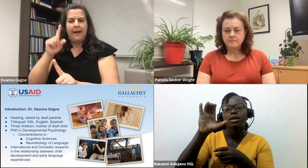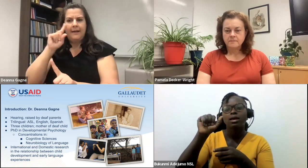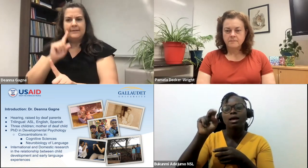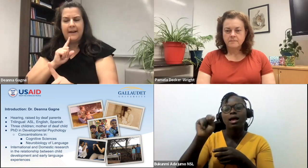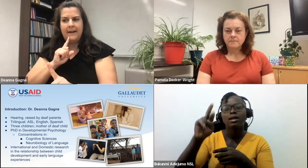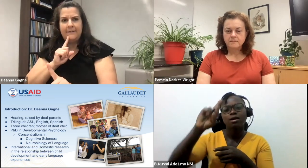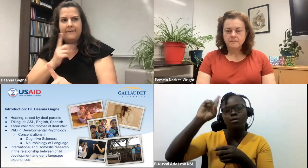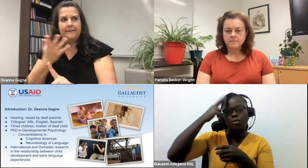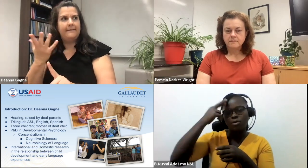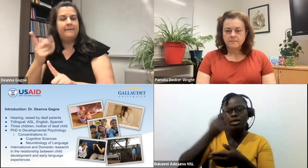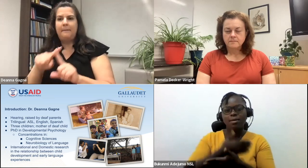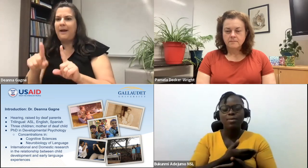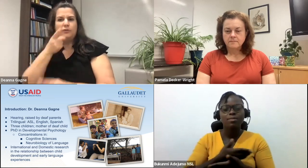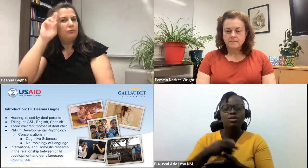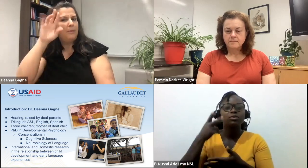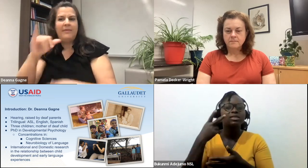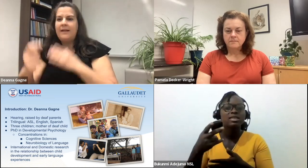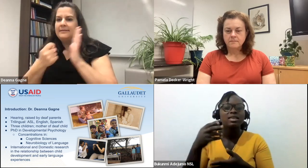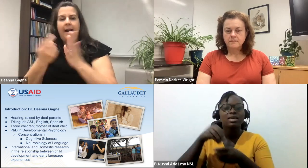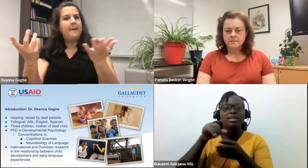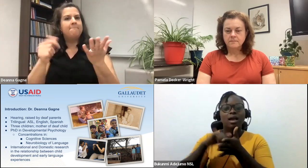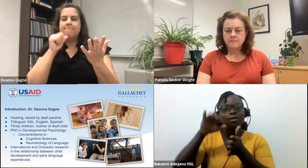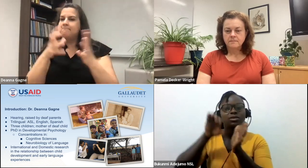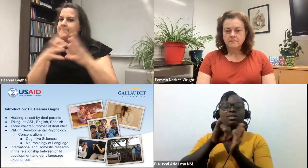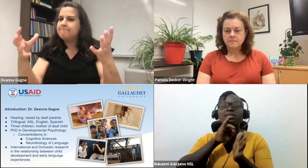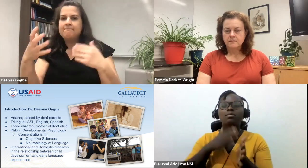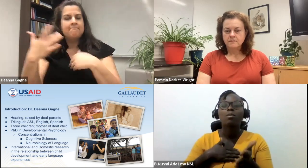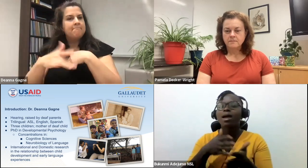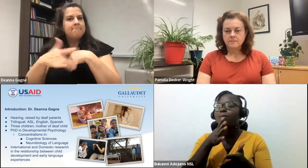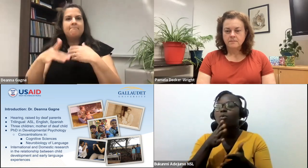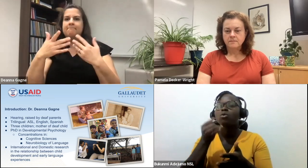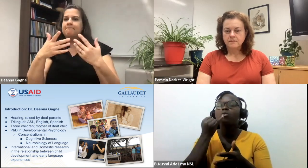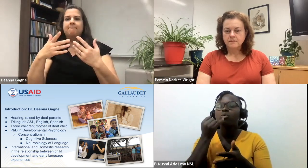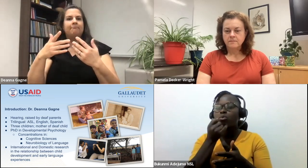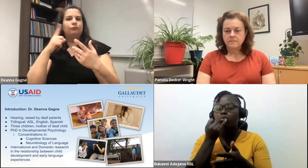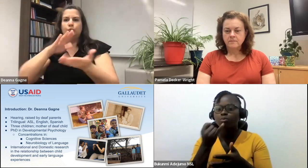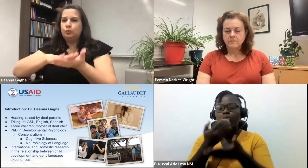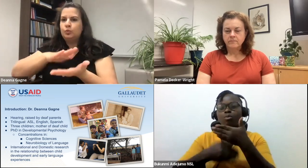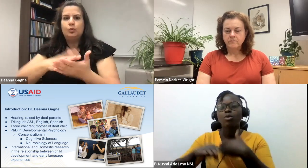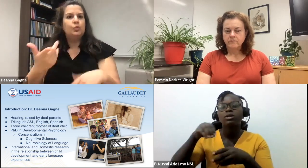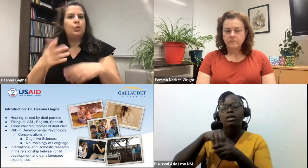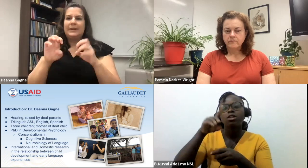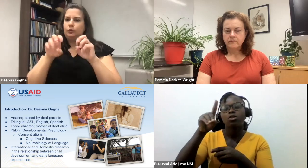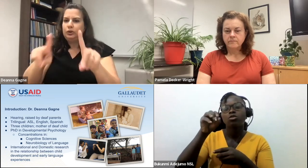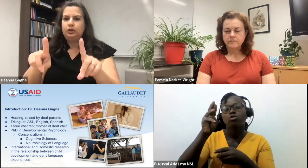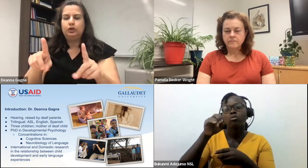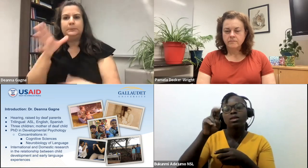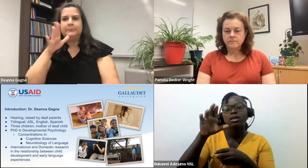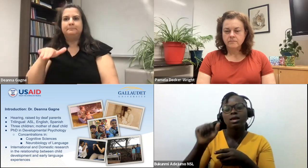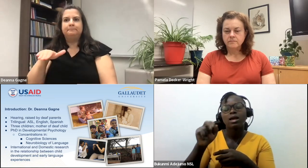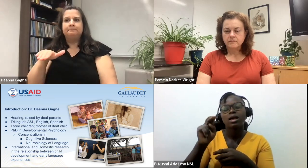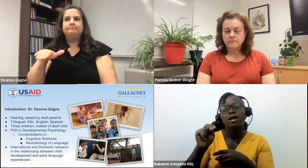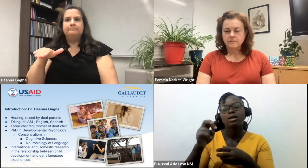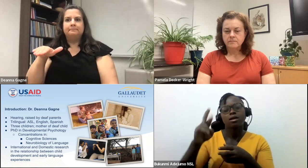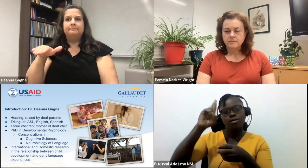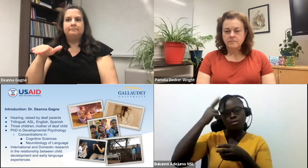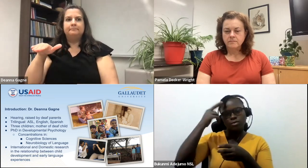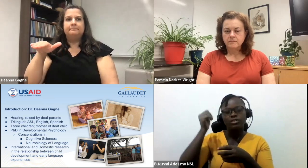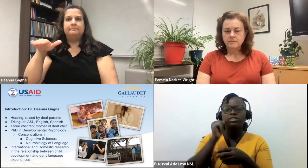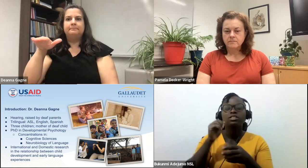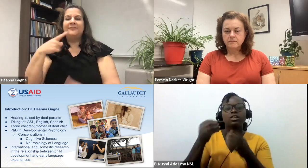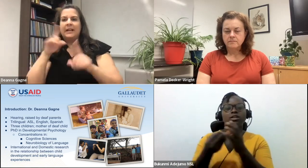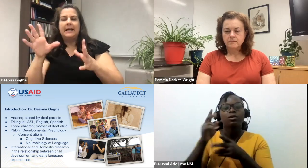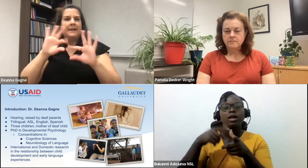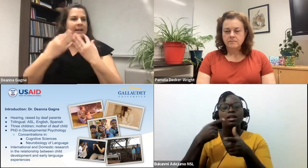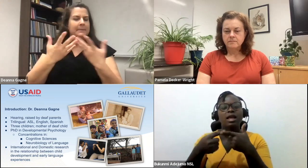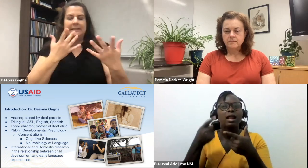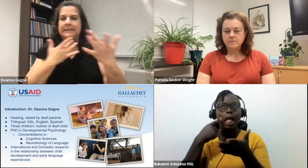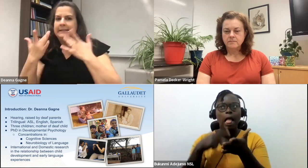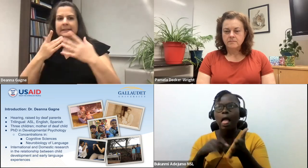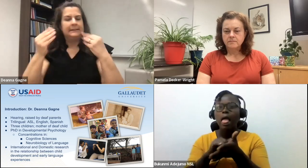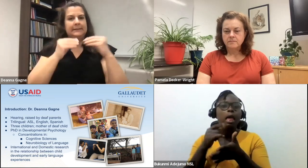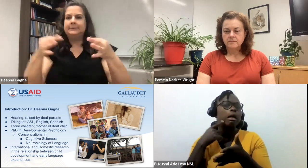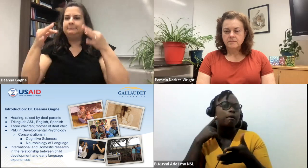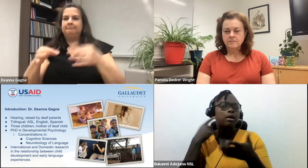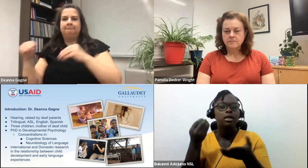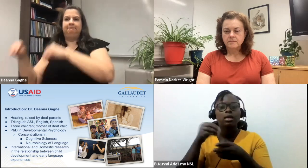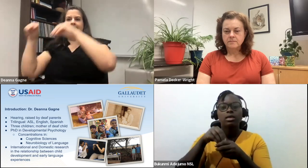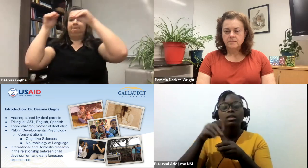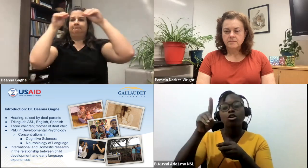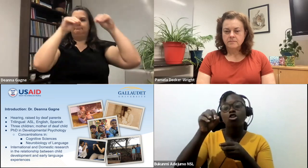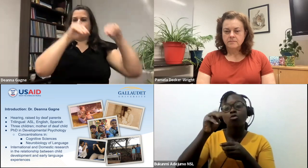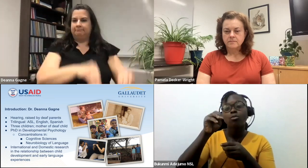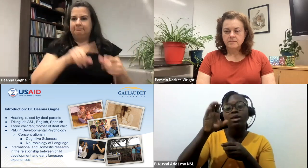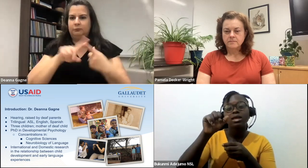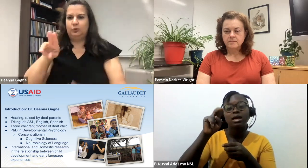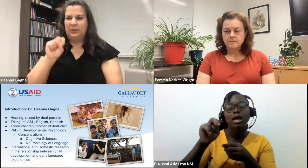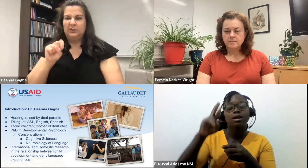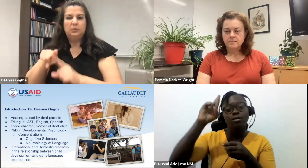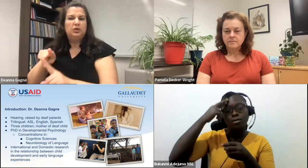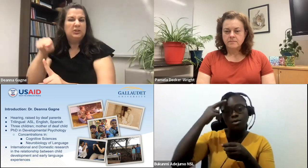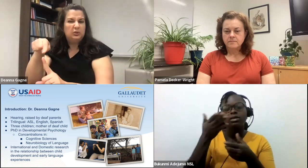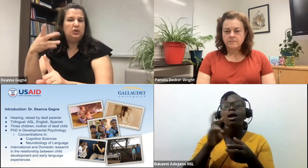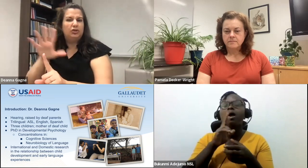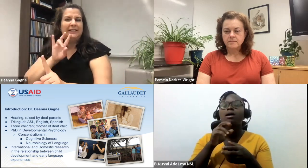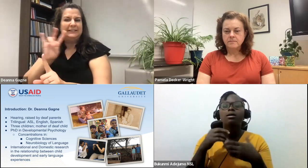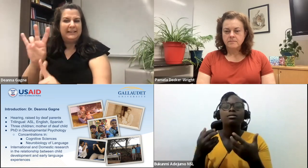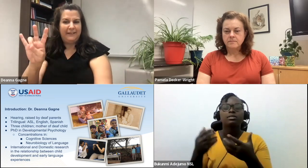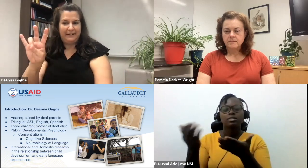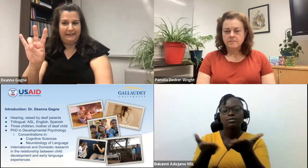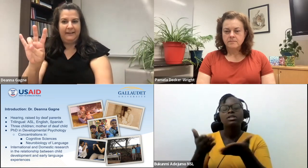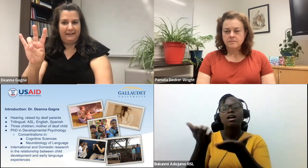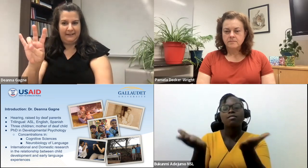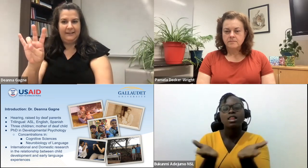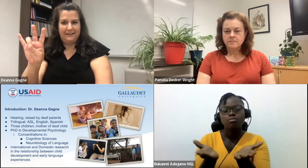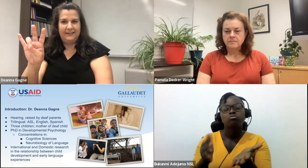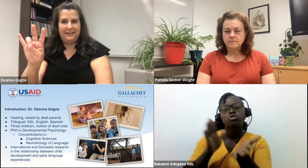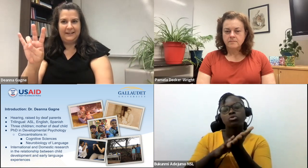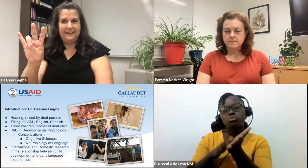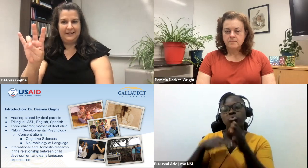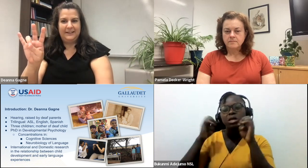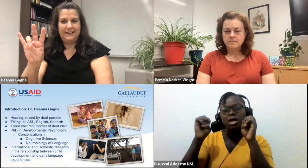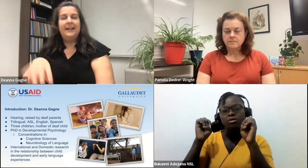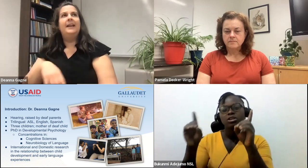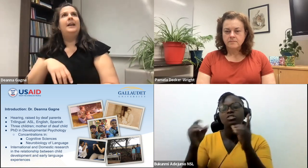and she grew they realized that she was that. But in the Dominican Republic at that time there weren't many services available there, weren't schools or education really available. And so, as my mom was growing up, they were making do as well as they could, and eventually moved to the Us. When she was 7 years old.